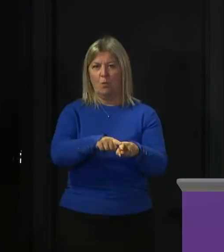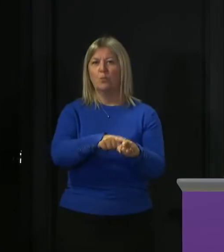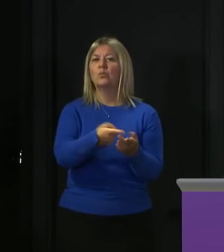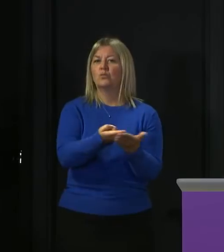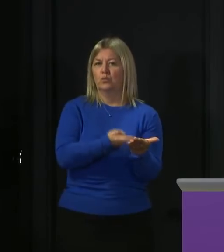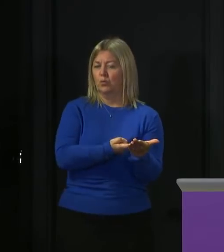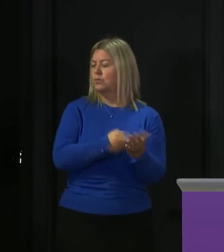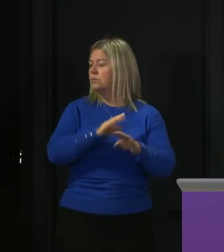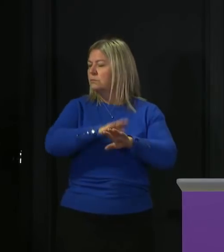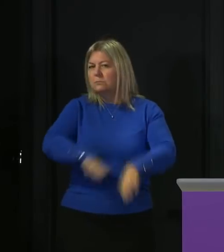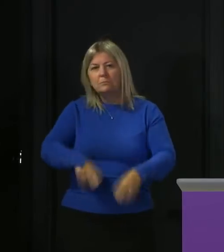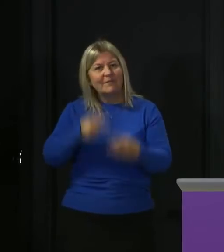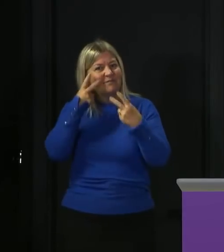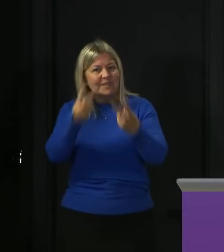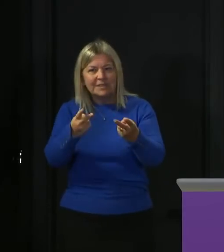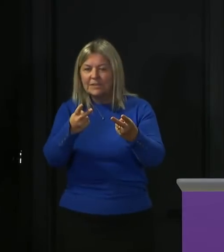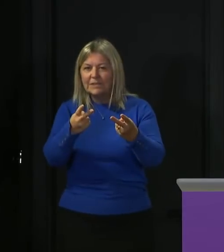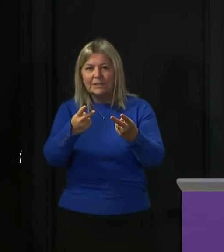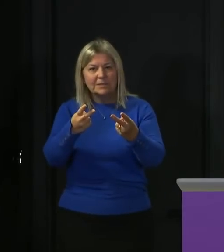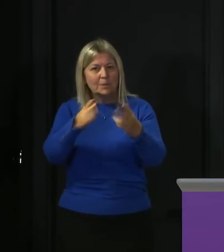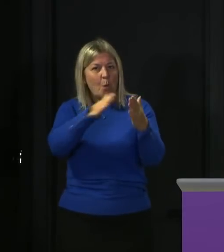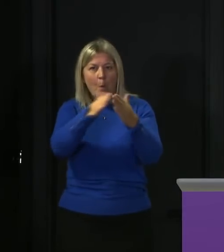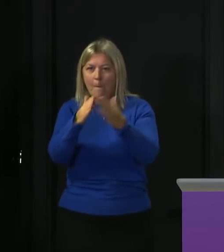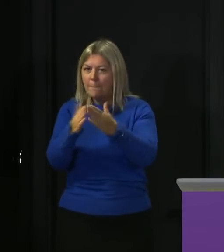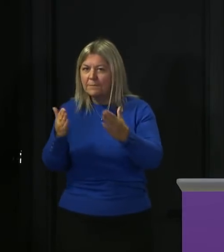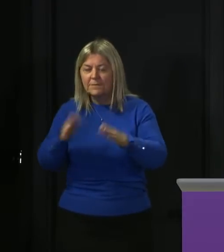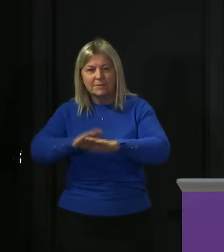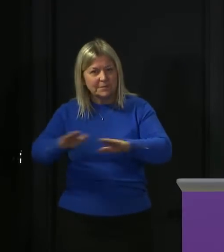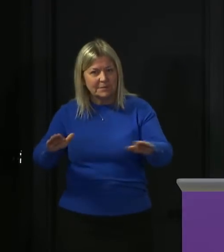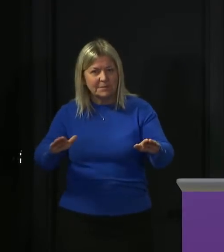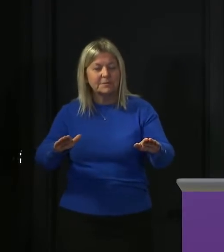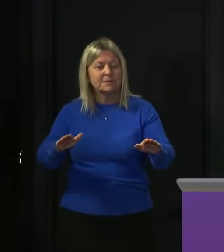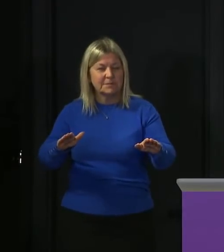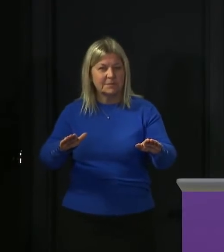visiting each other's homes apart from the exceptions that I have spoken about.